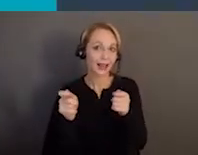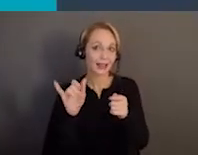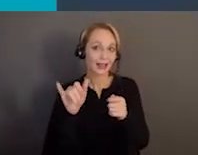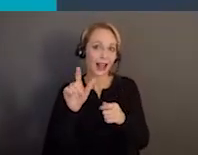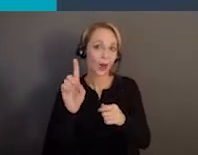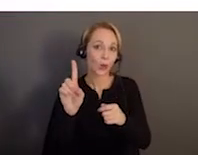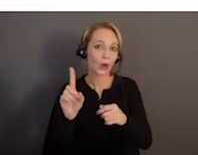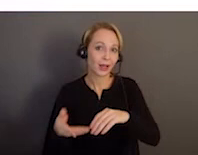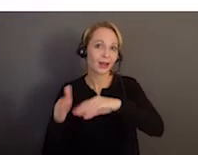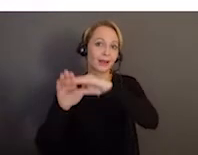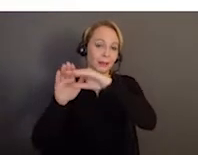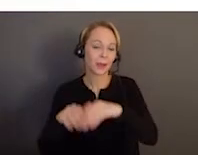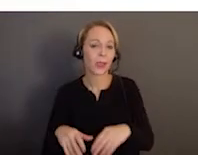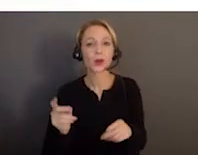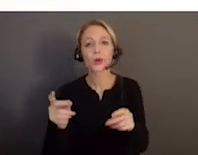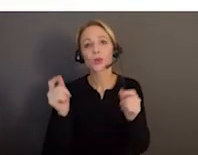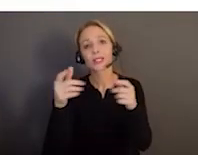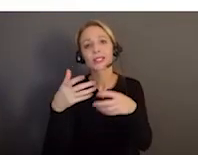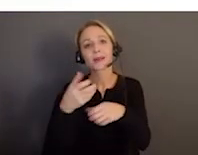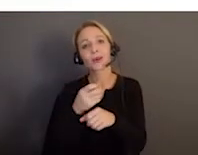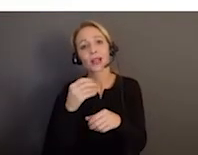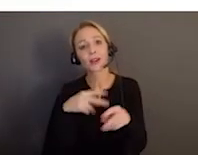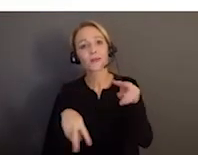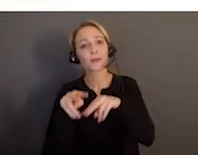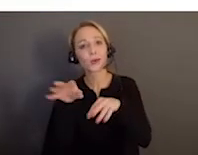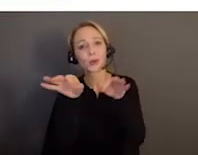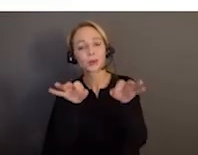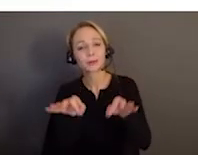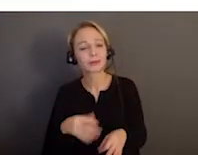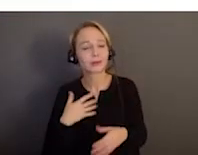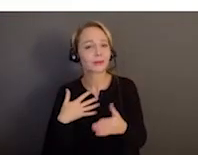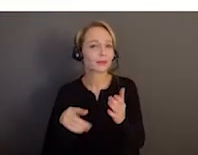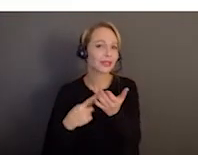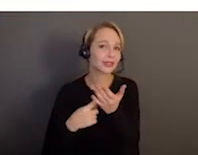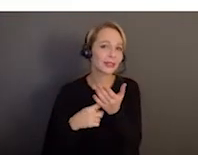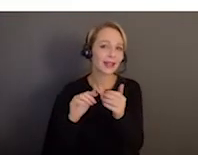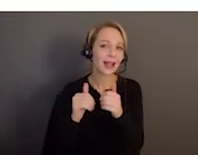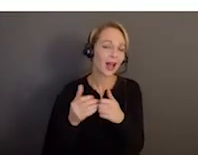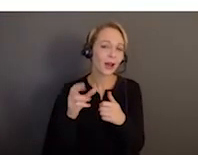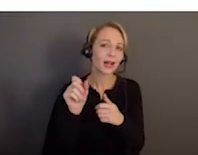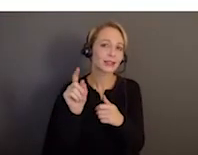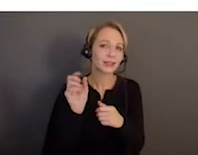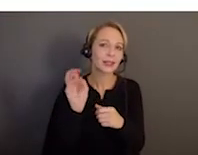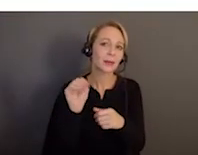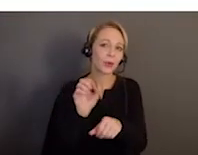SUMMARY AND OVERVIEW, WE DISCUSSED HOW CUSTOM WORK FLOW